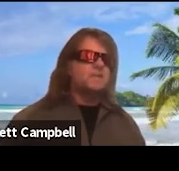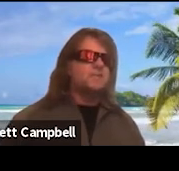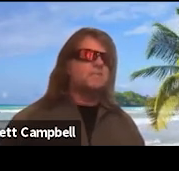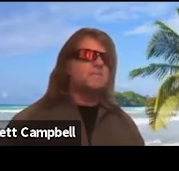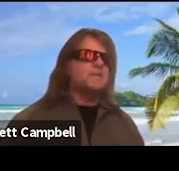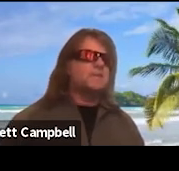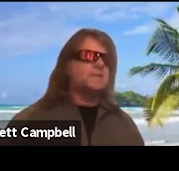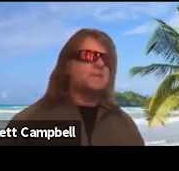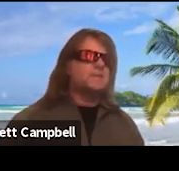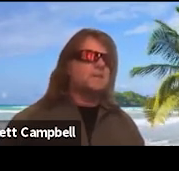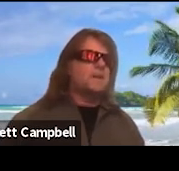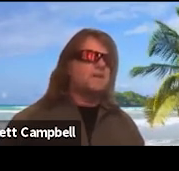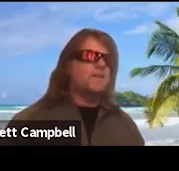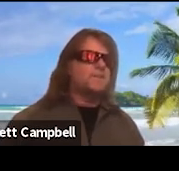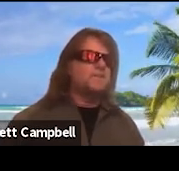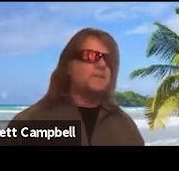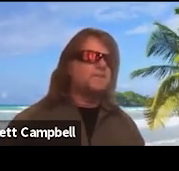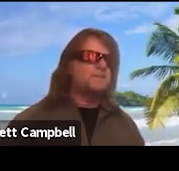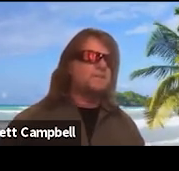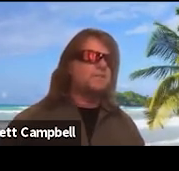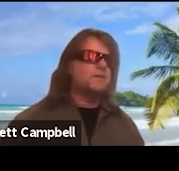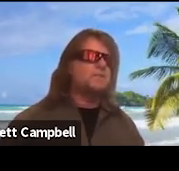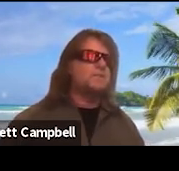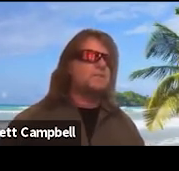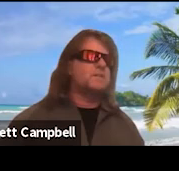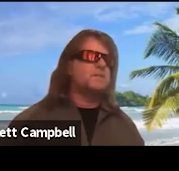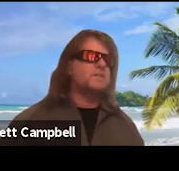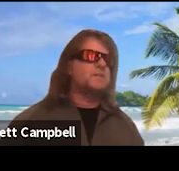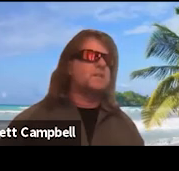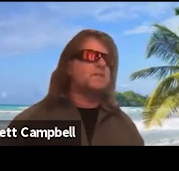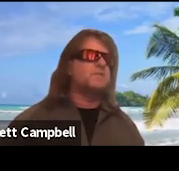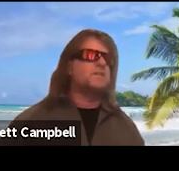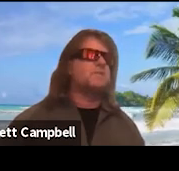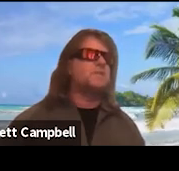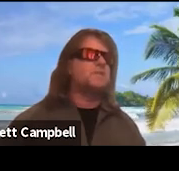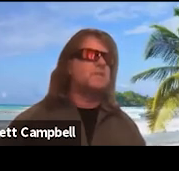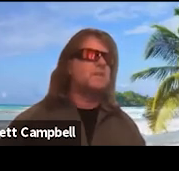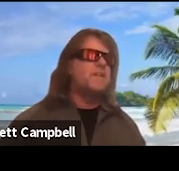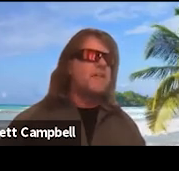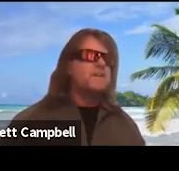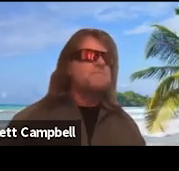we may be at a fast-food counter, we may be sitting at a table in a restaurant,